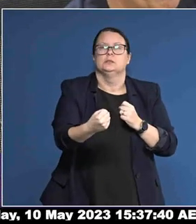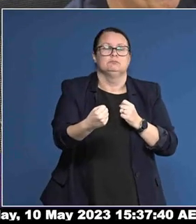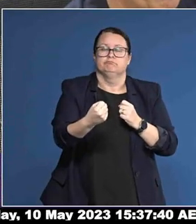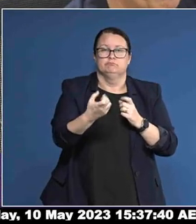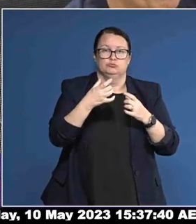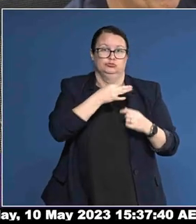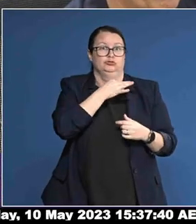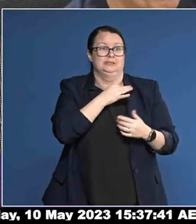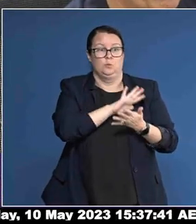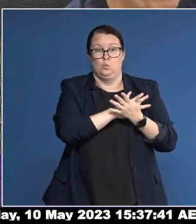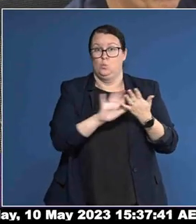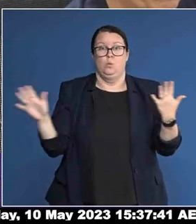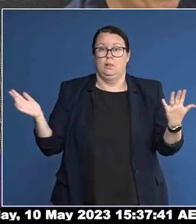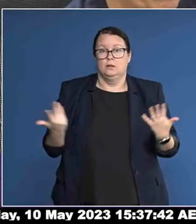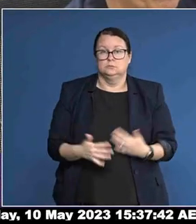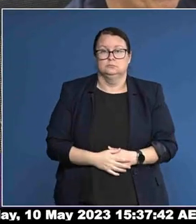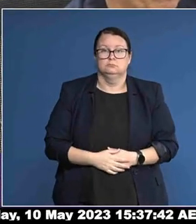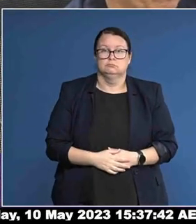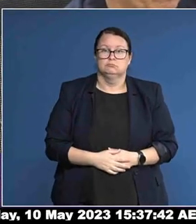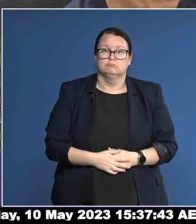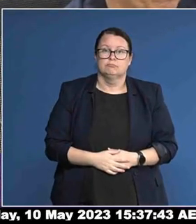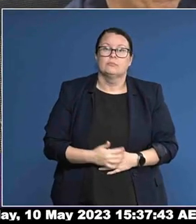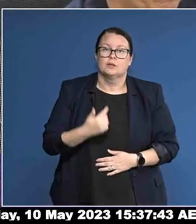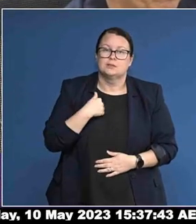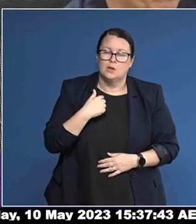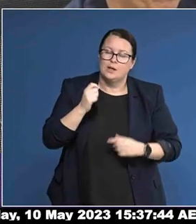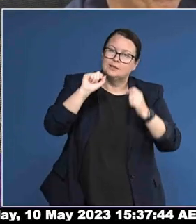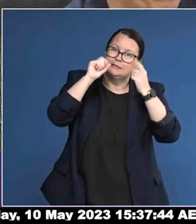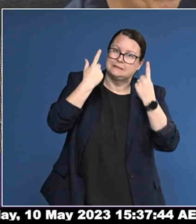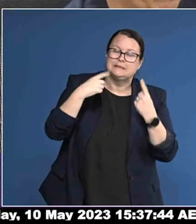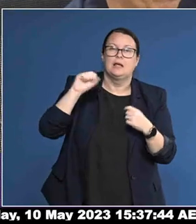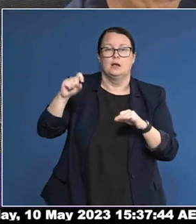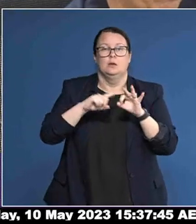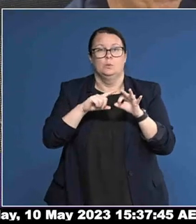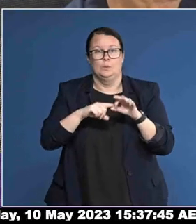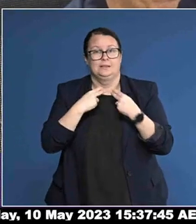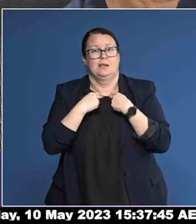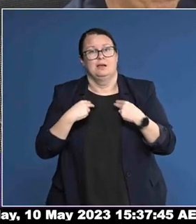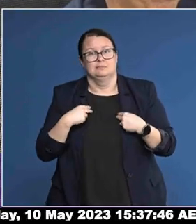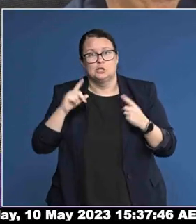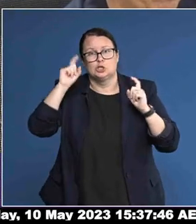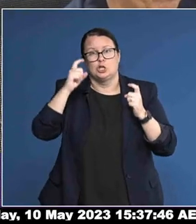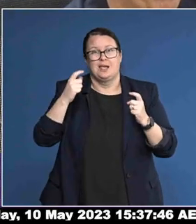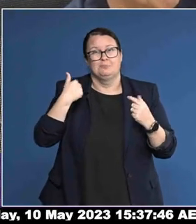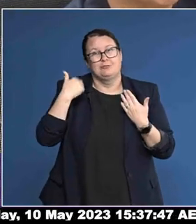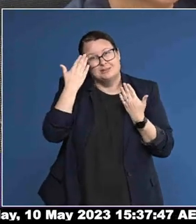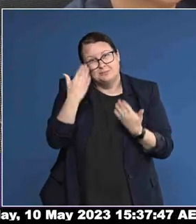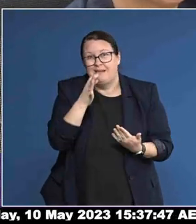timetable. So I appreciate our learned friend's concern, but in my respectful submission, the dates should remain as they are.